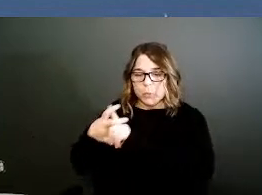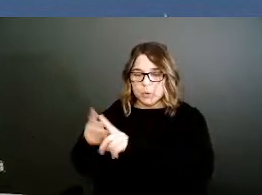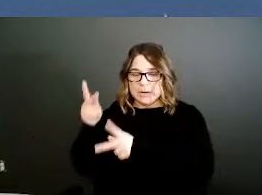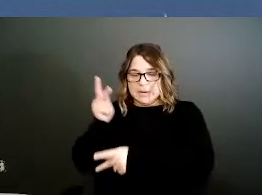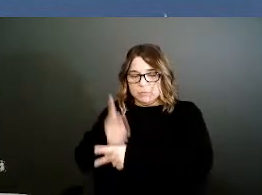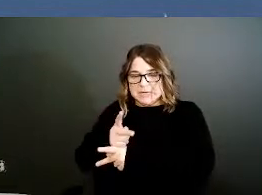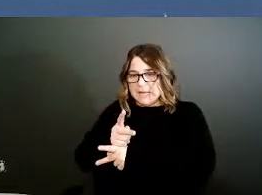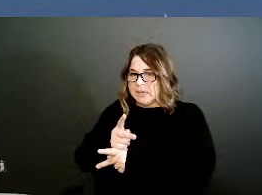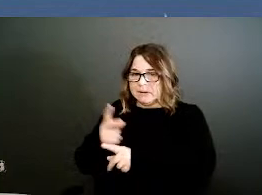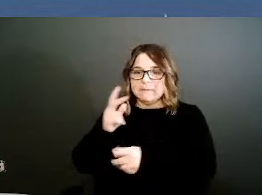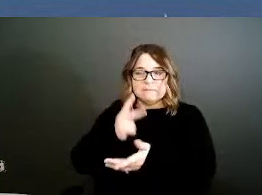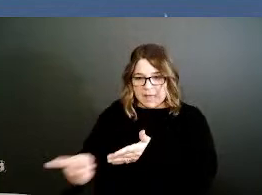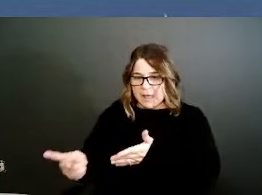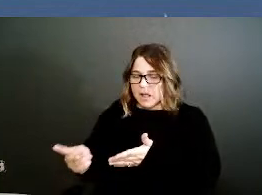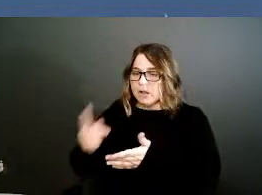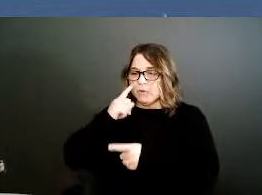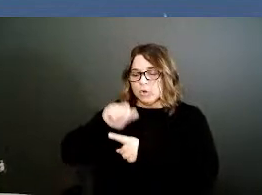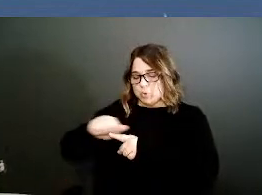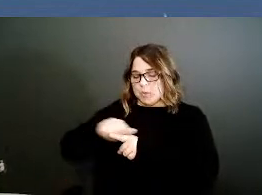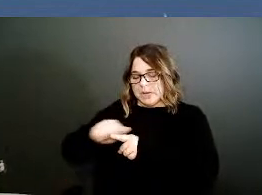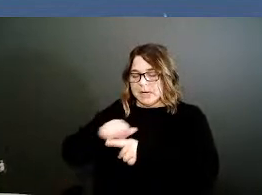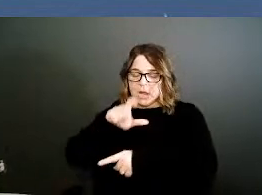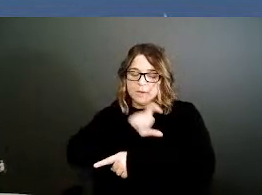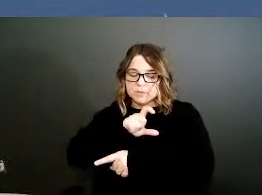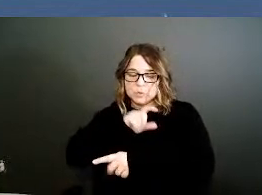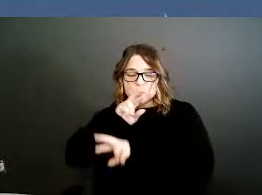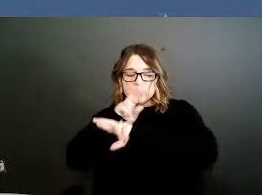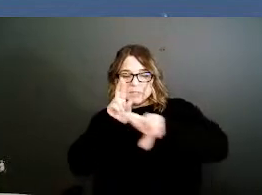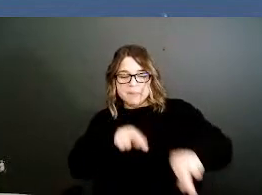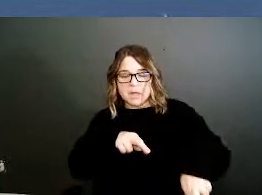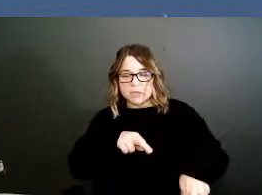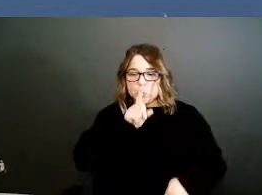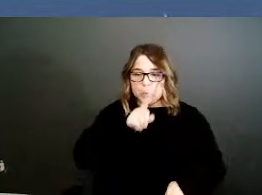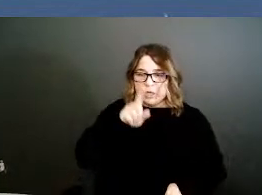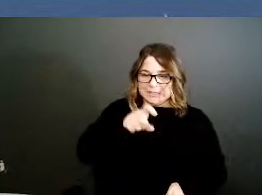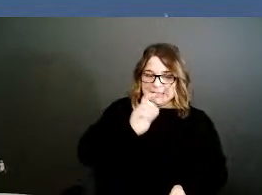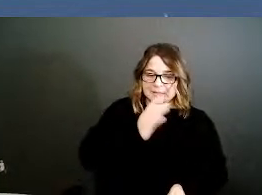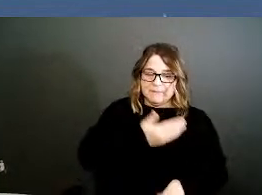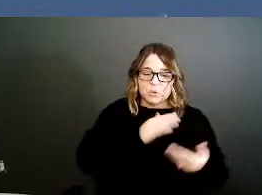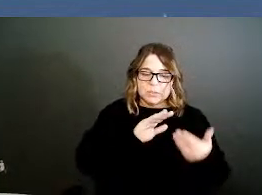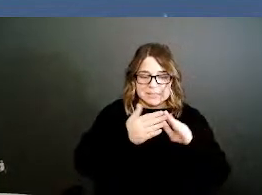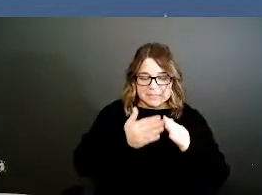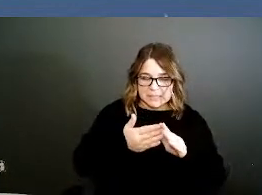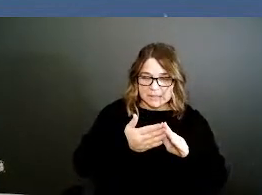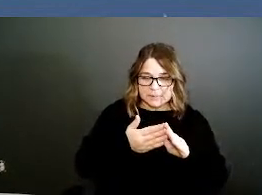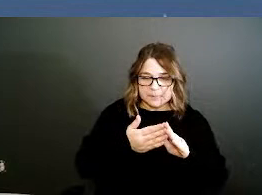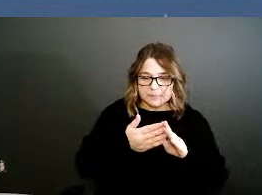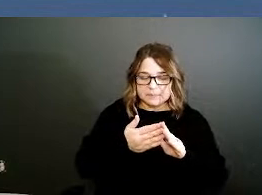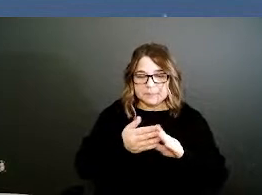NEEDS OF OUR CITY. [ ALARM ] IT HAS FAILED IN TRAINING OFFICERS TO RESPOND TO THE REAL WHY SHOULD MY TAX DOLLARS SUPPORT CREATING MORE EMPTY